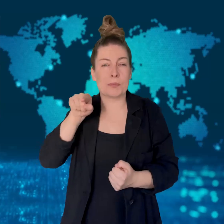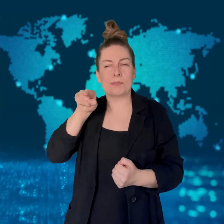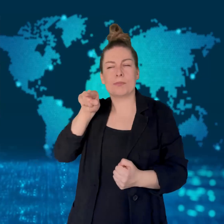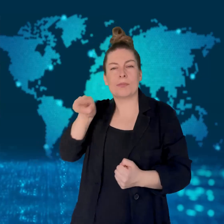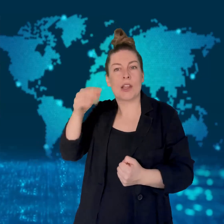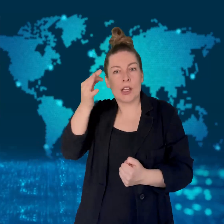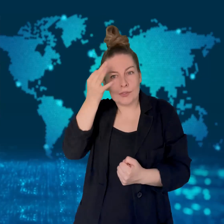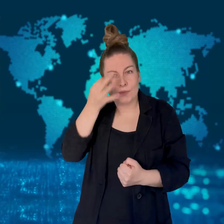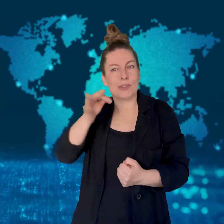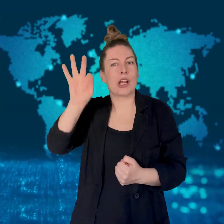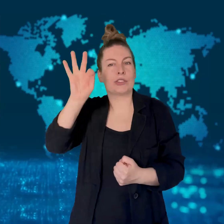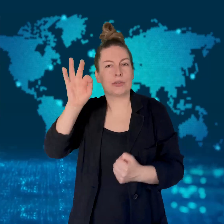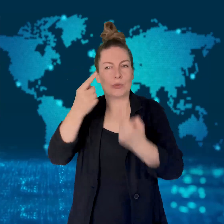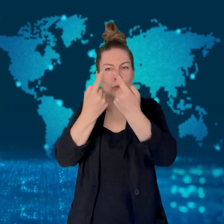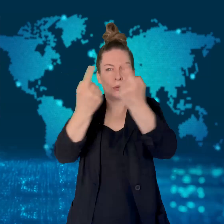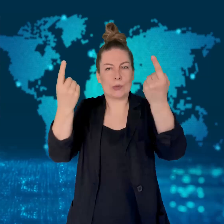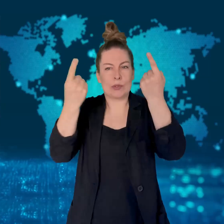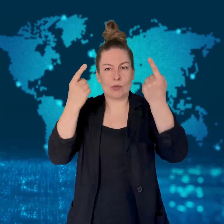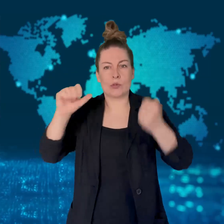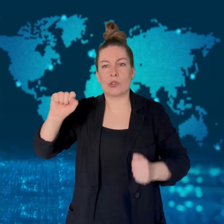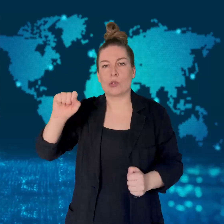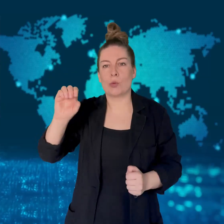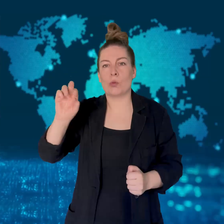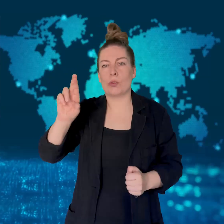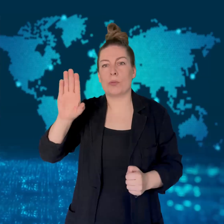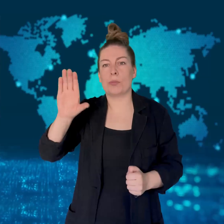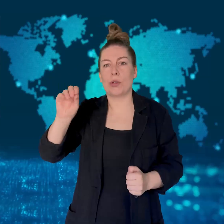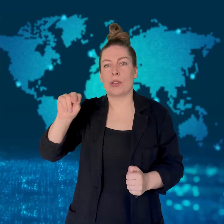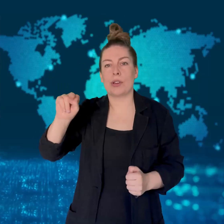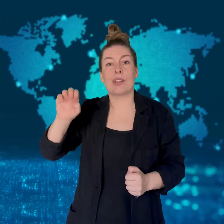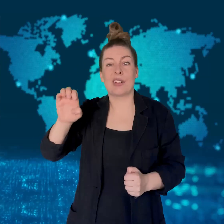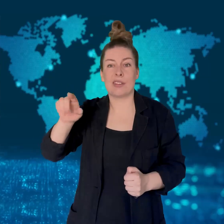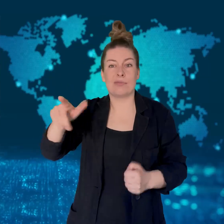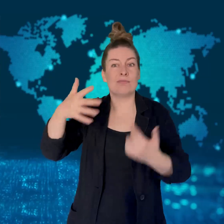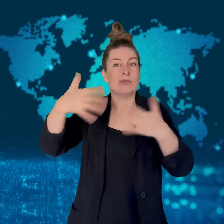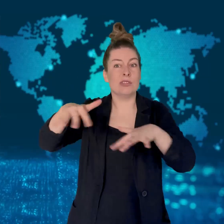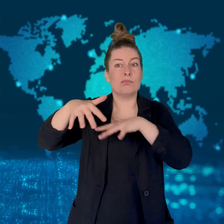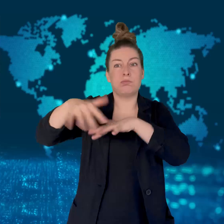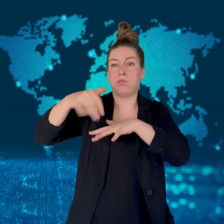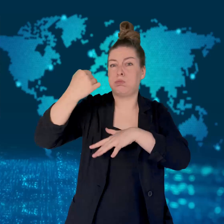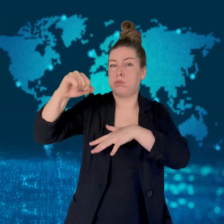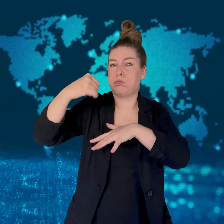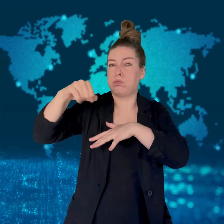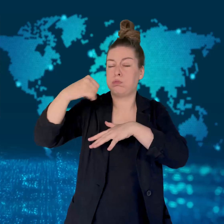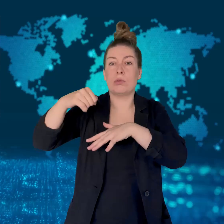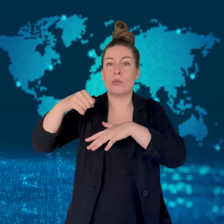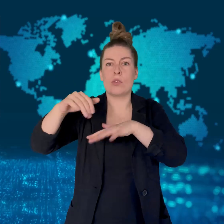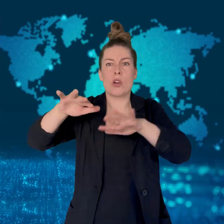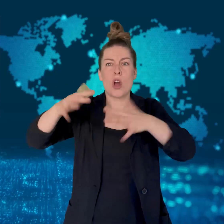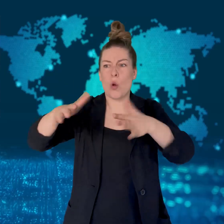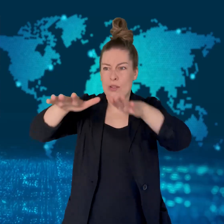Officials announced the university would no longer receive Parisian